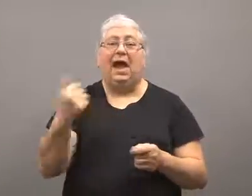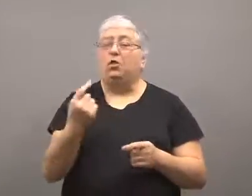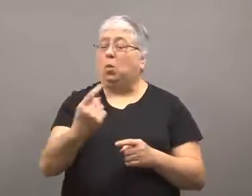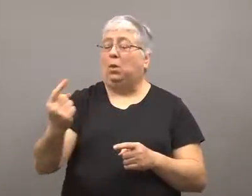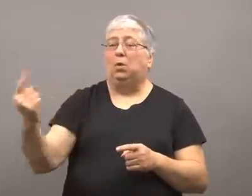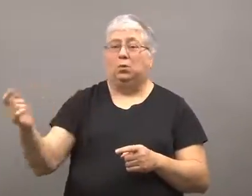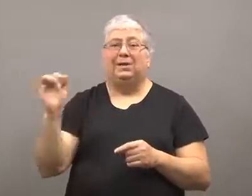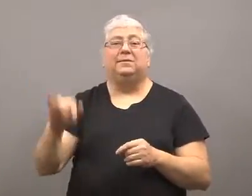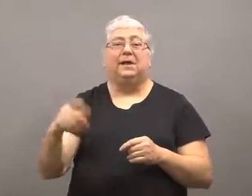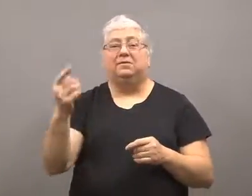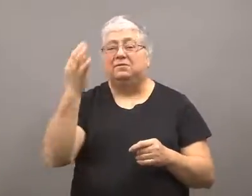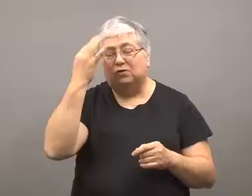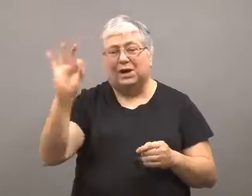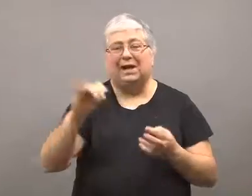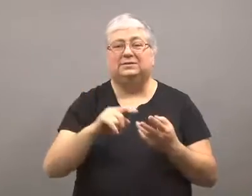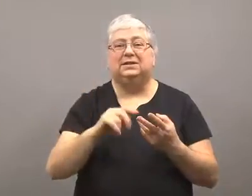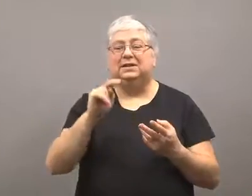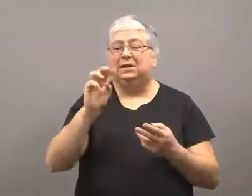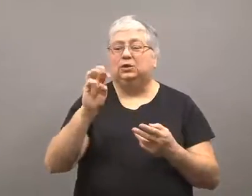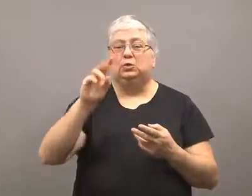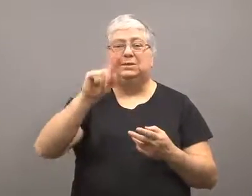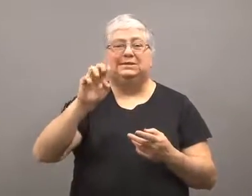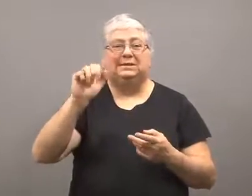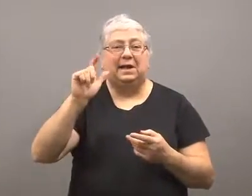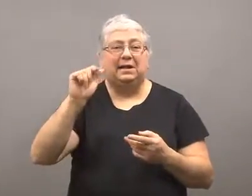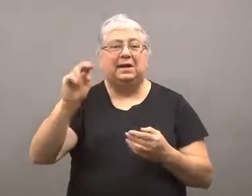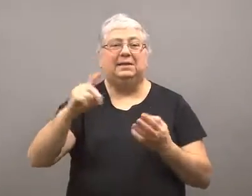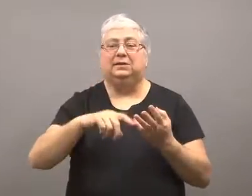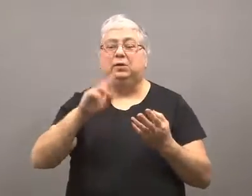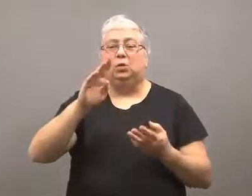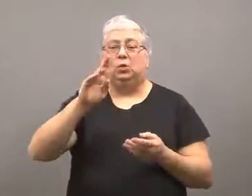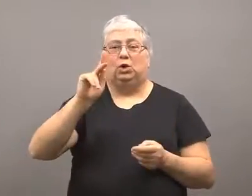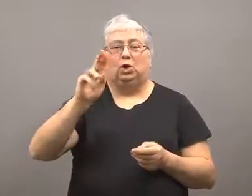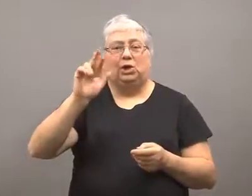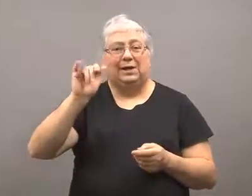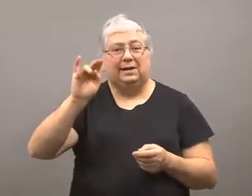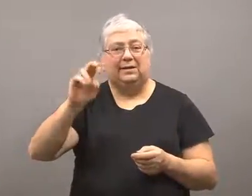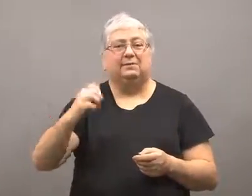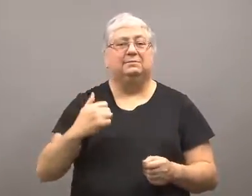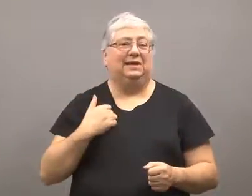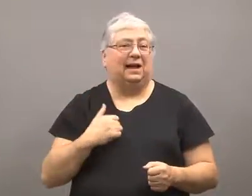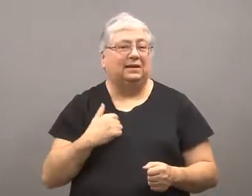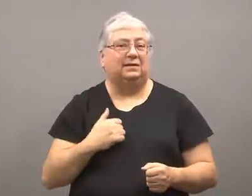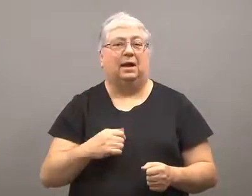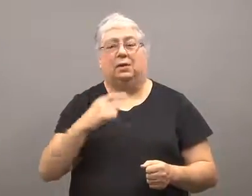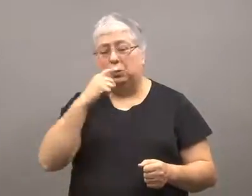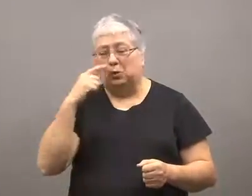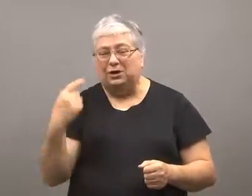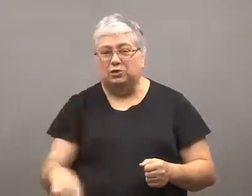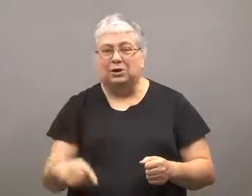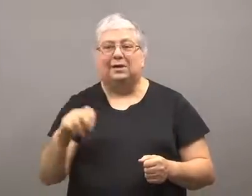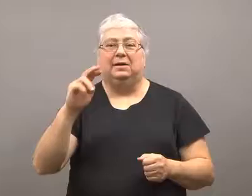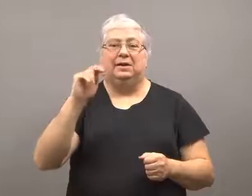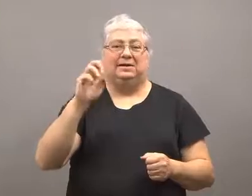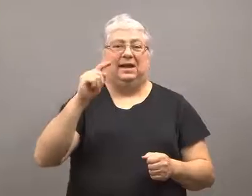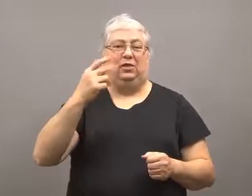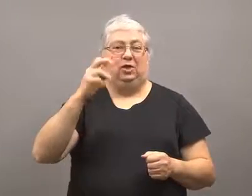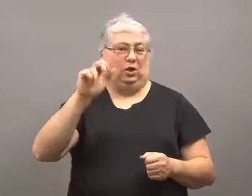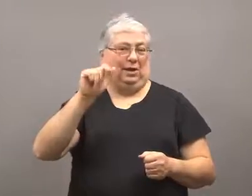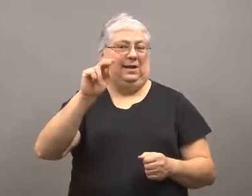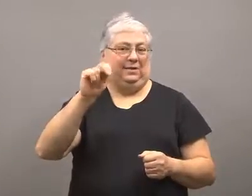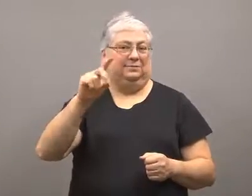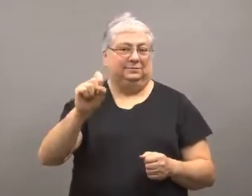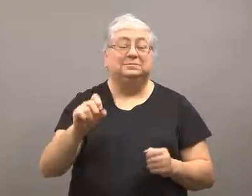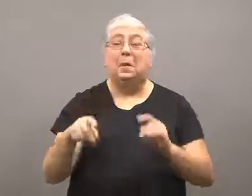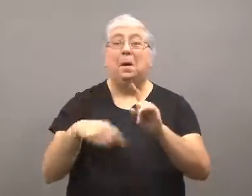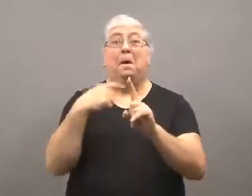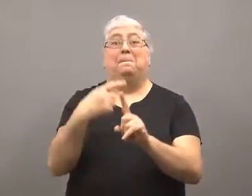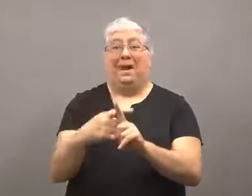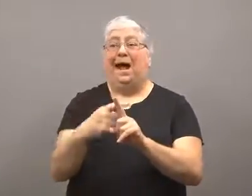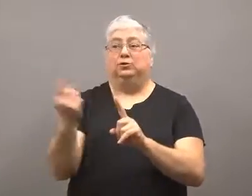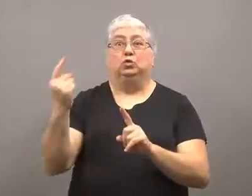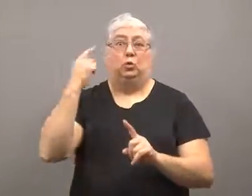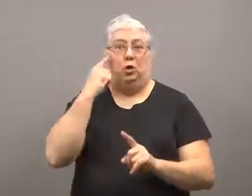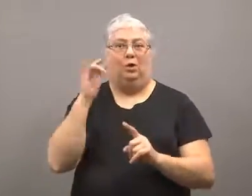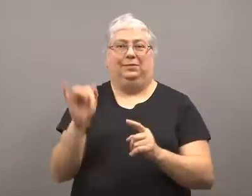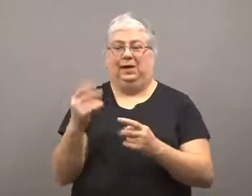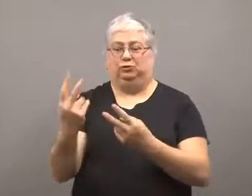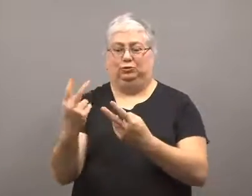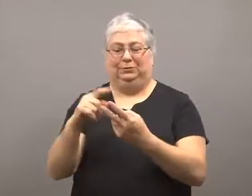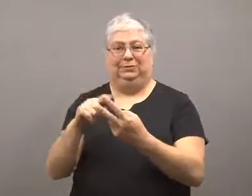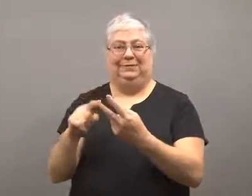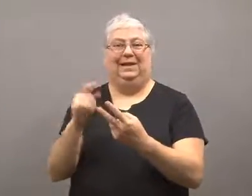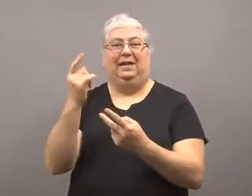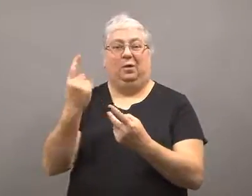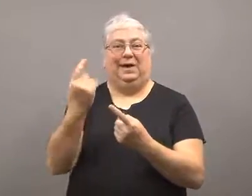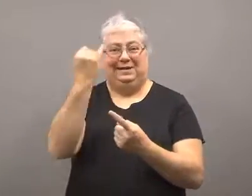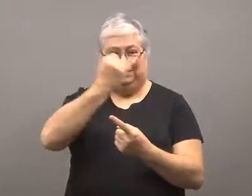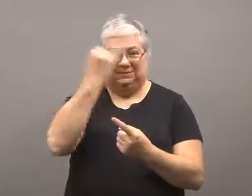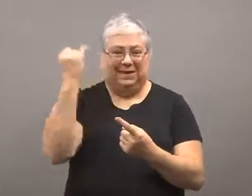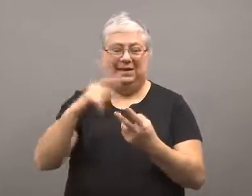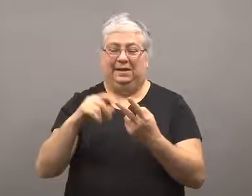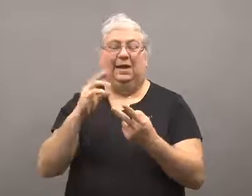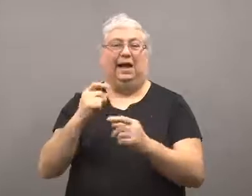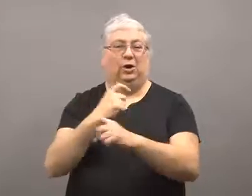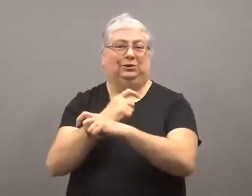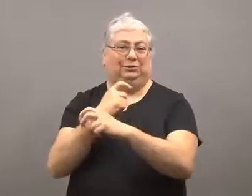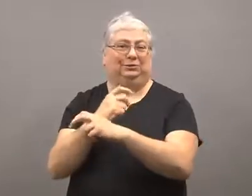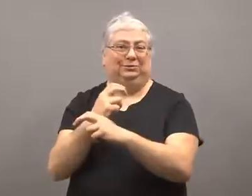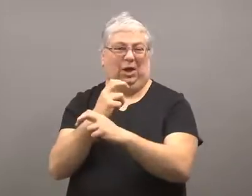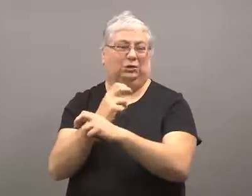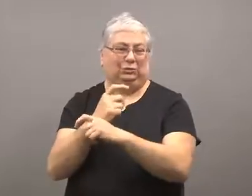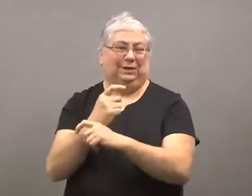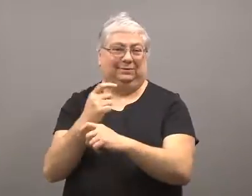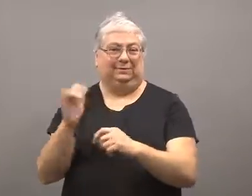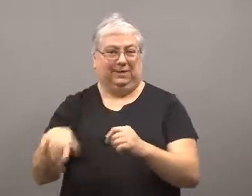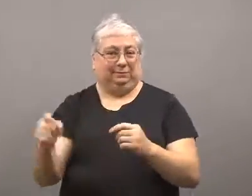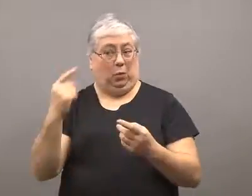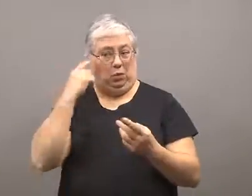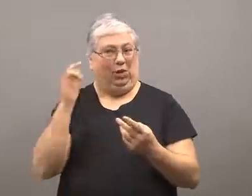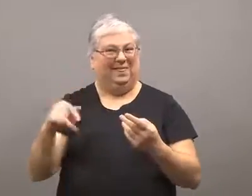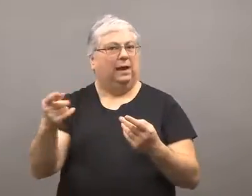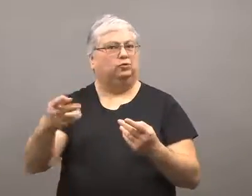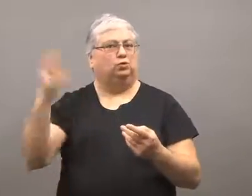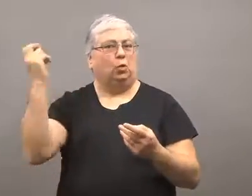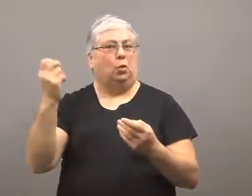France, New Zealand, Ukraine, Canada, Russia and the Netherlands had one each.